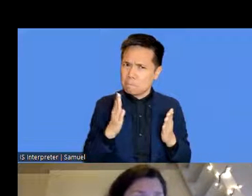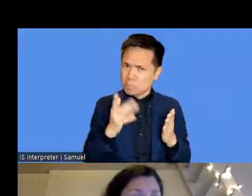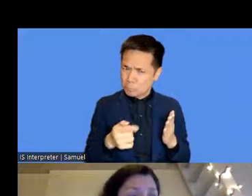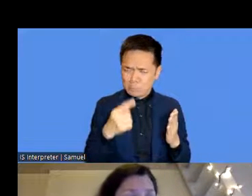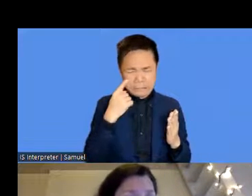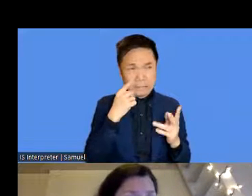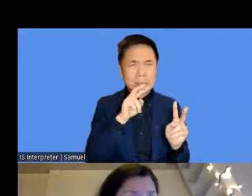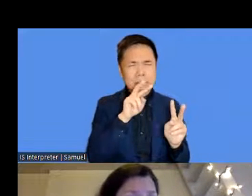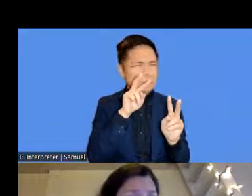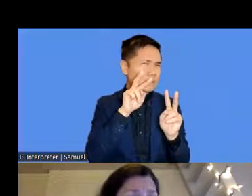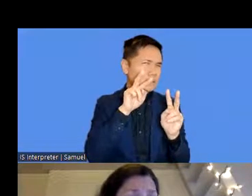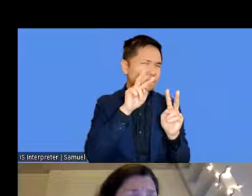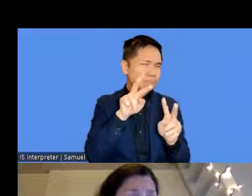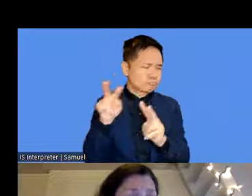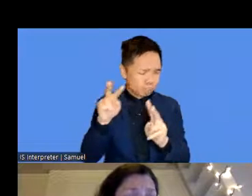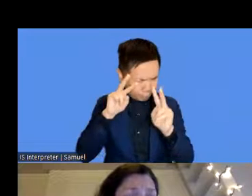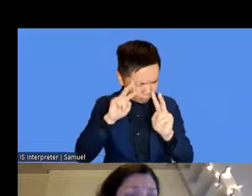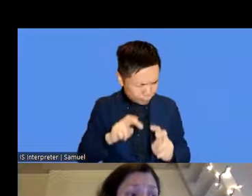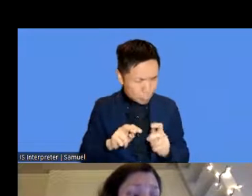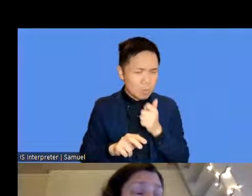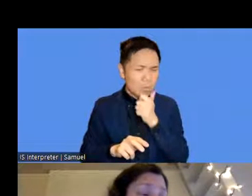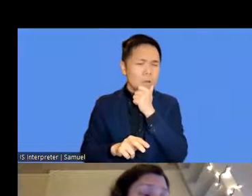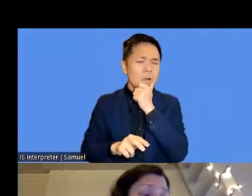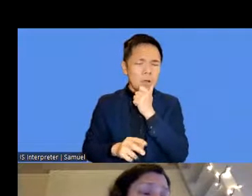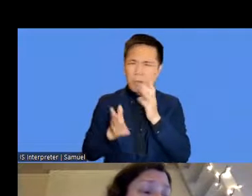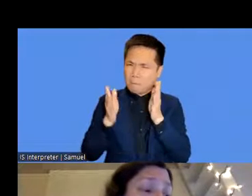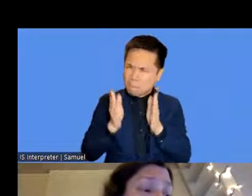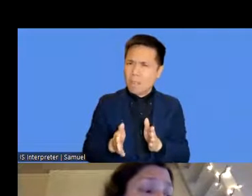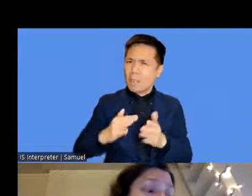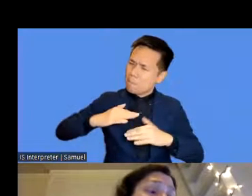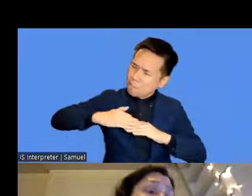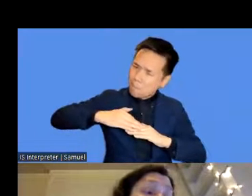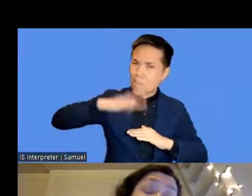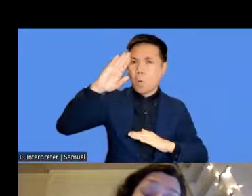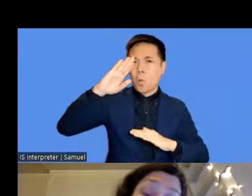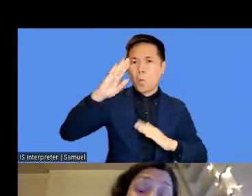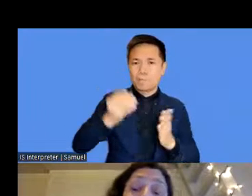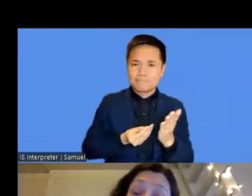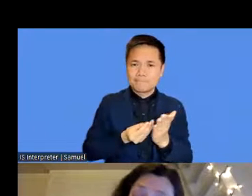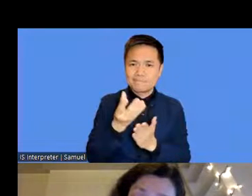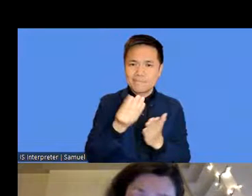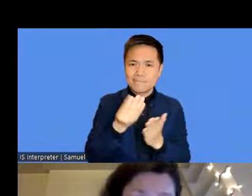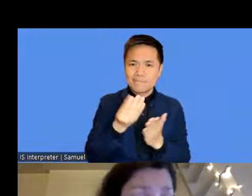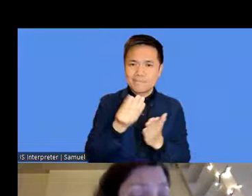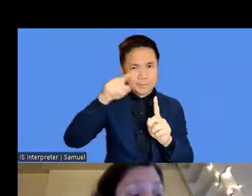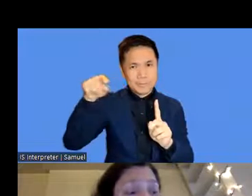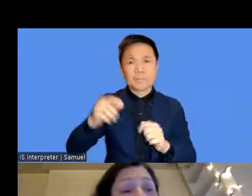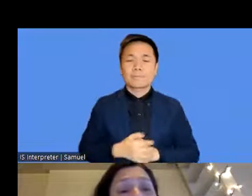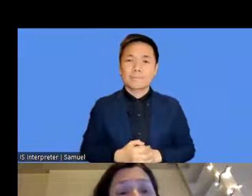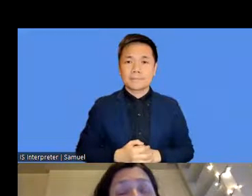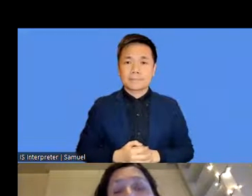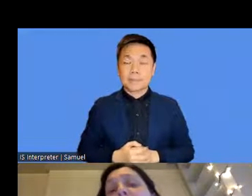And what the result has been, has been that the UN and national statistical offices, especially